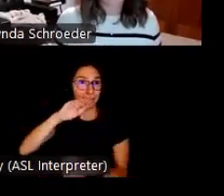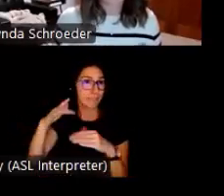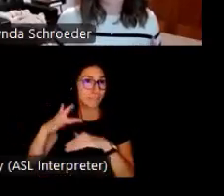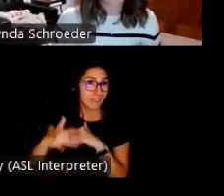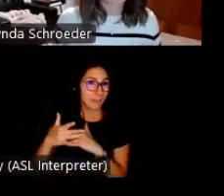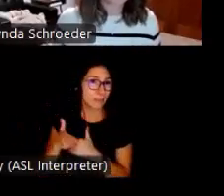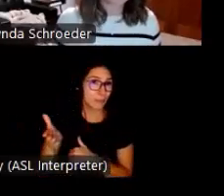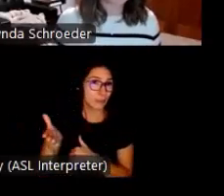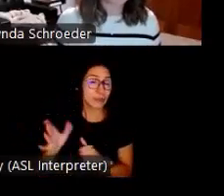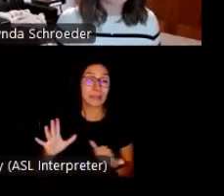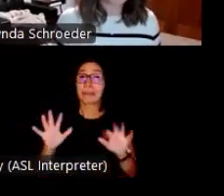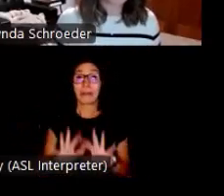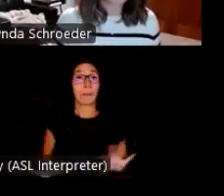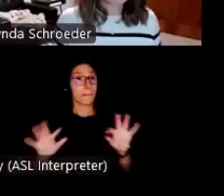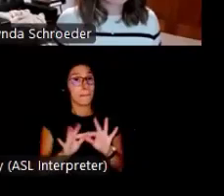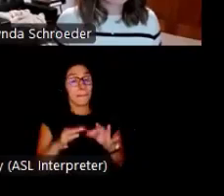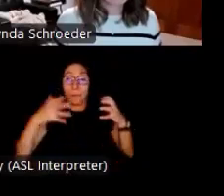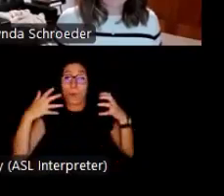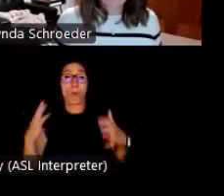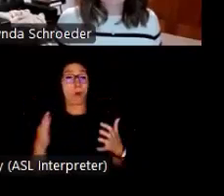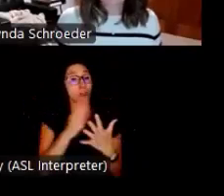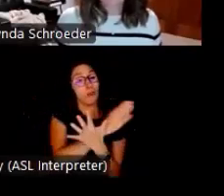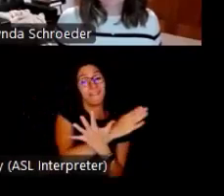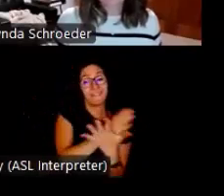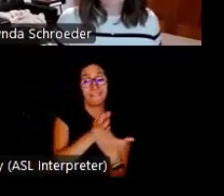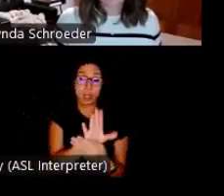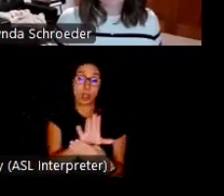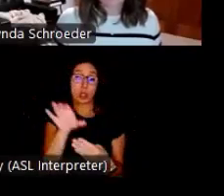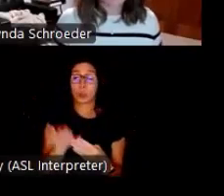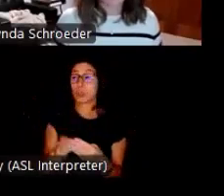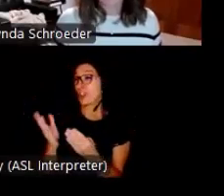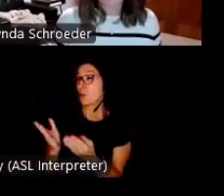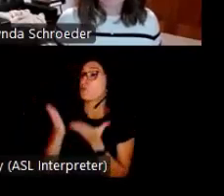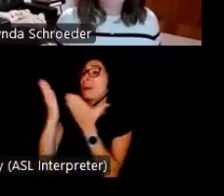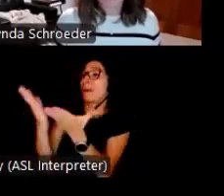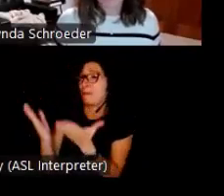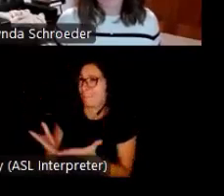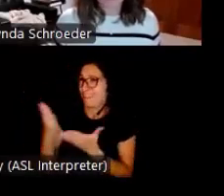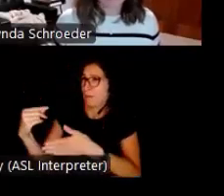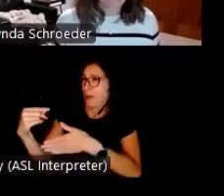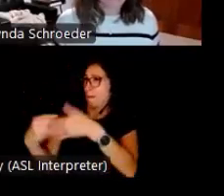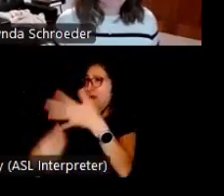with recommendations that ask people to do something that is not available to them.